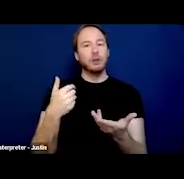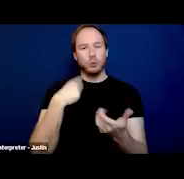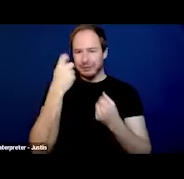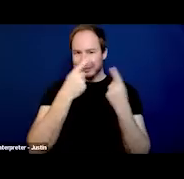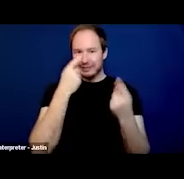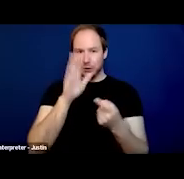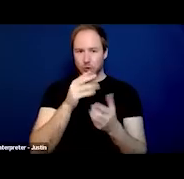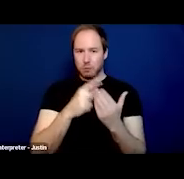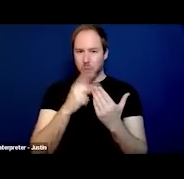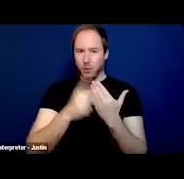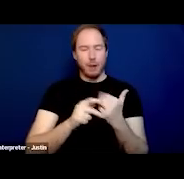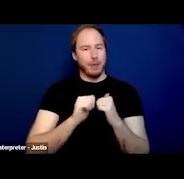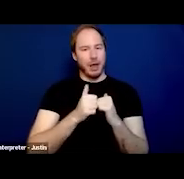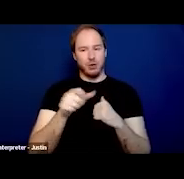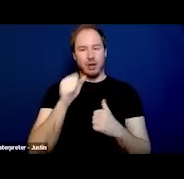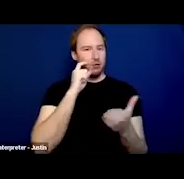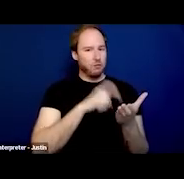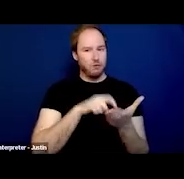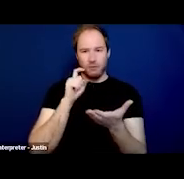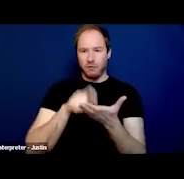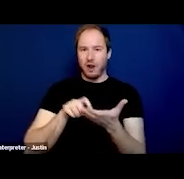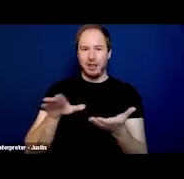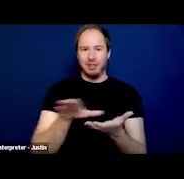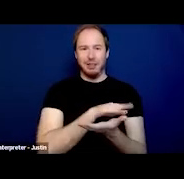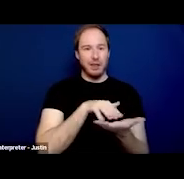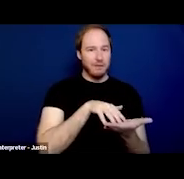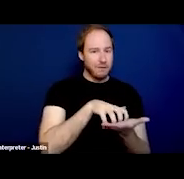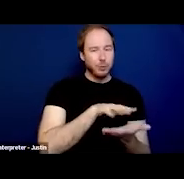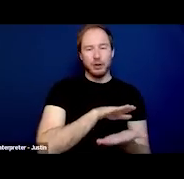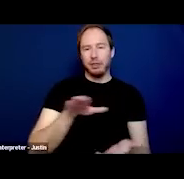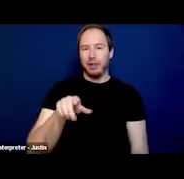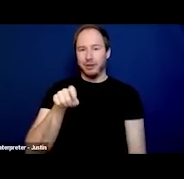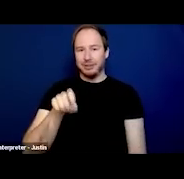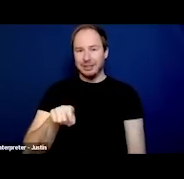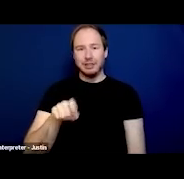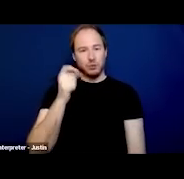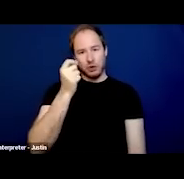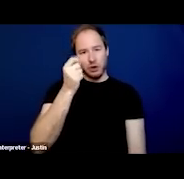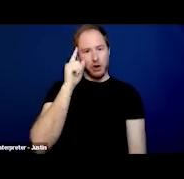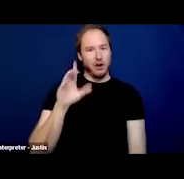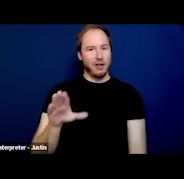to recognize individuals' vulnerabilities and needs, understanding their their experiences,